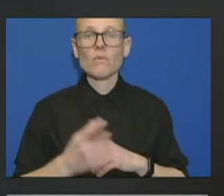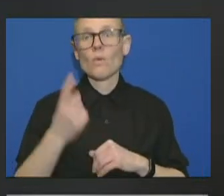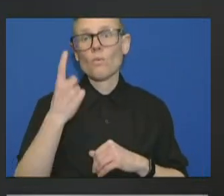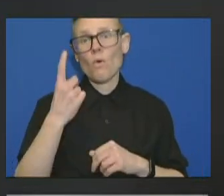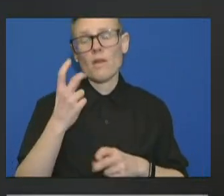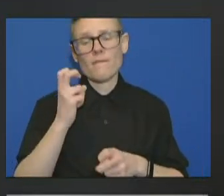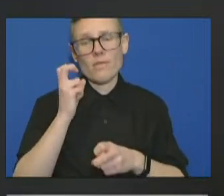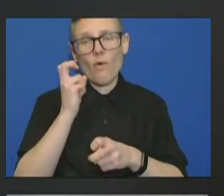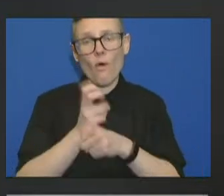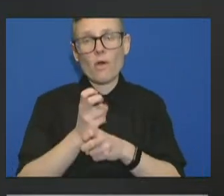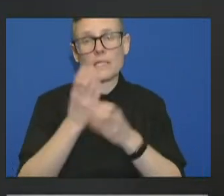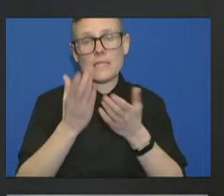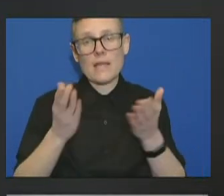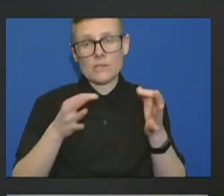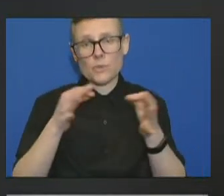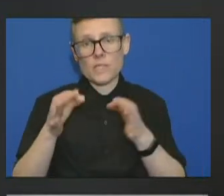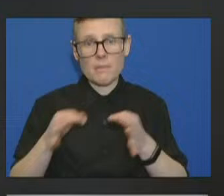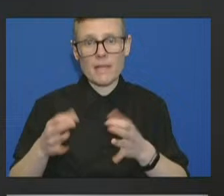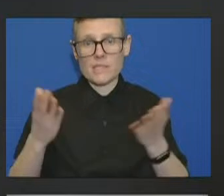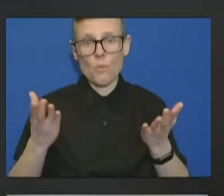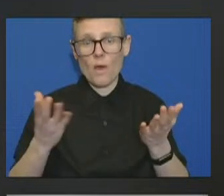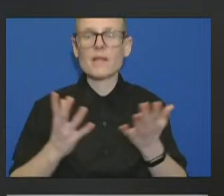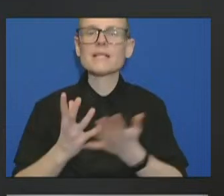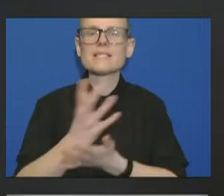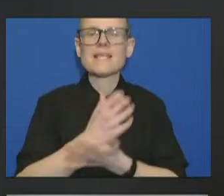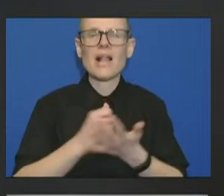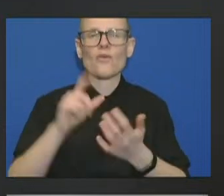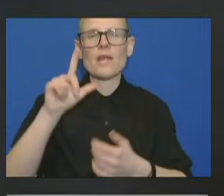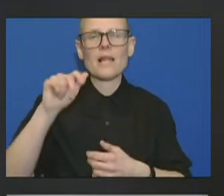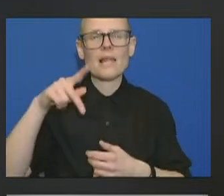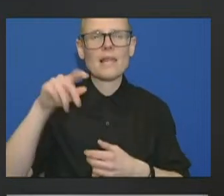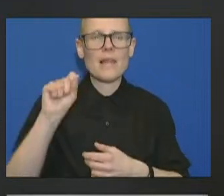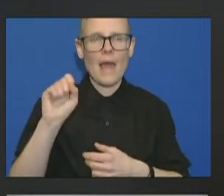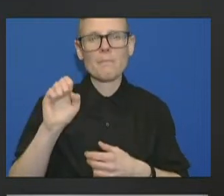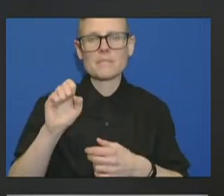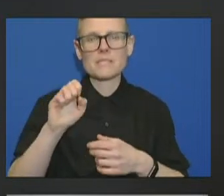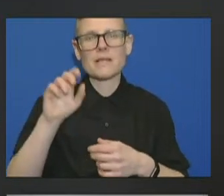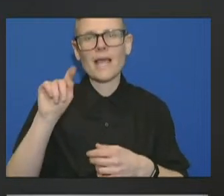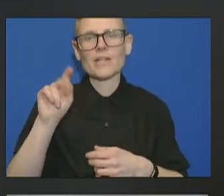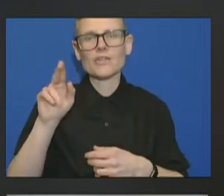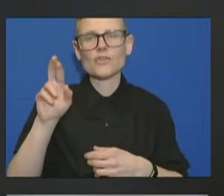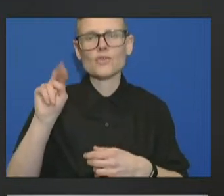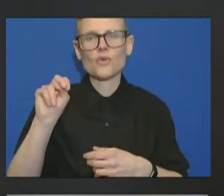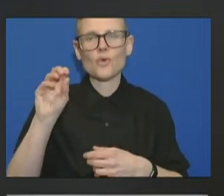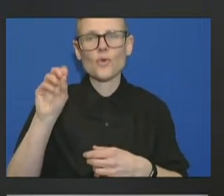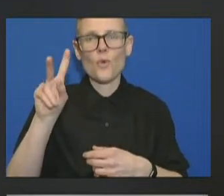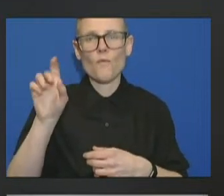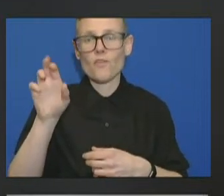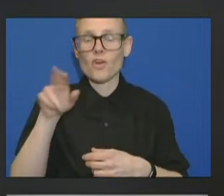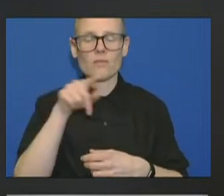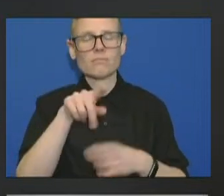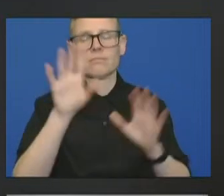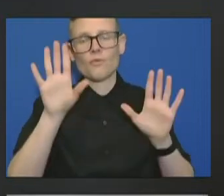two year time window. Next slide. Probably one of the hardest things to explain in the